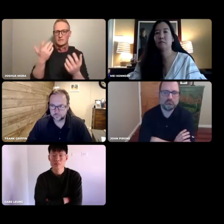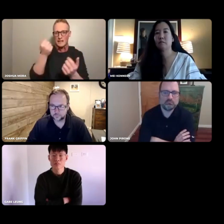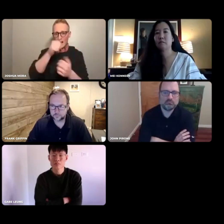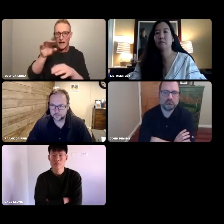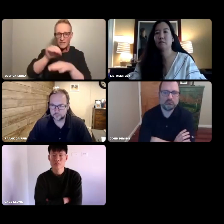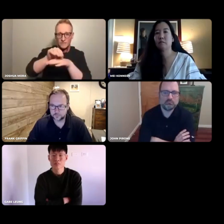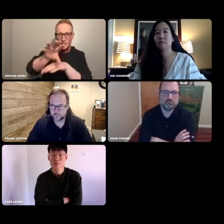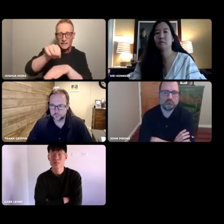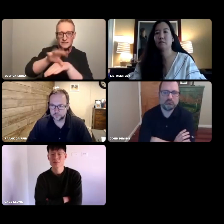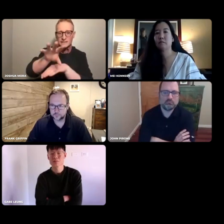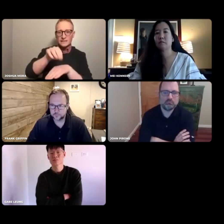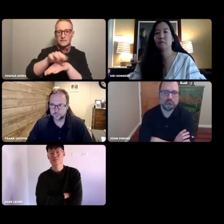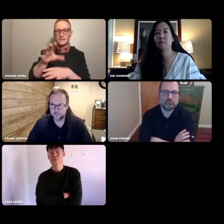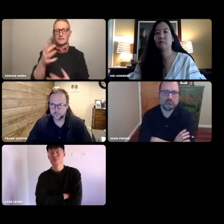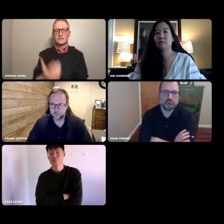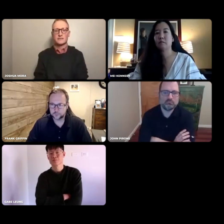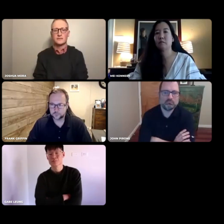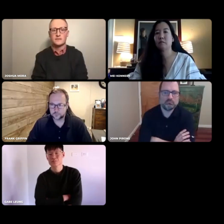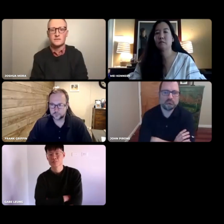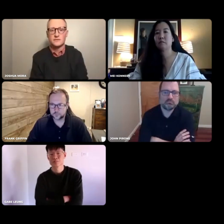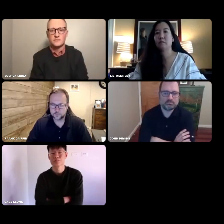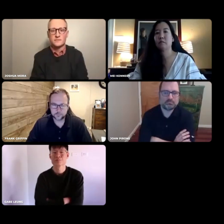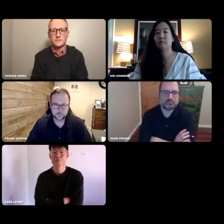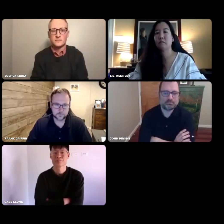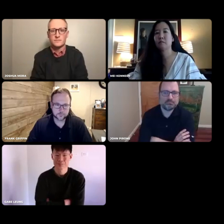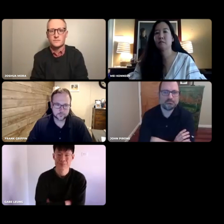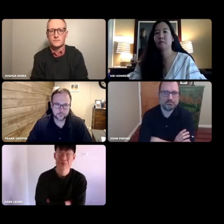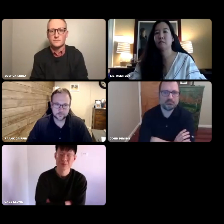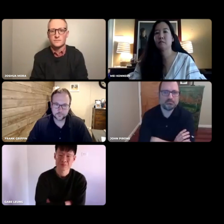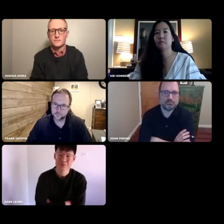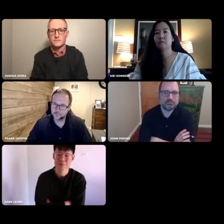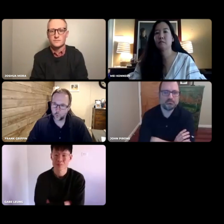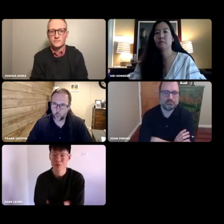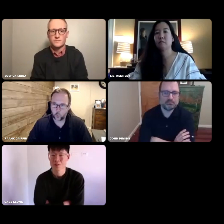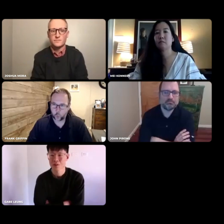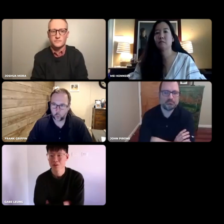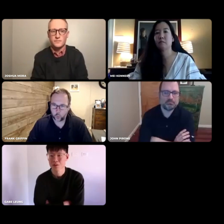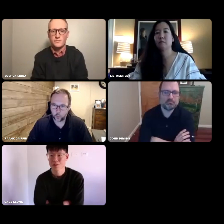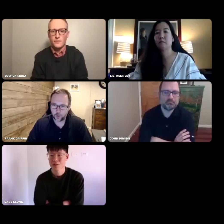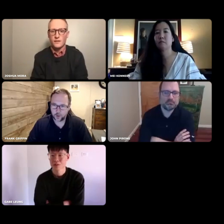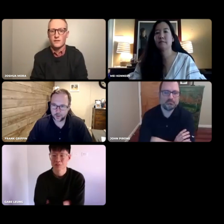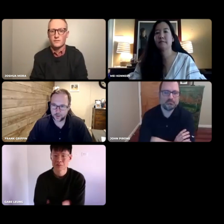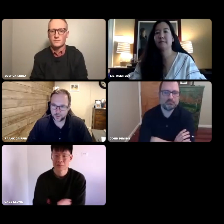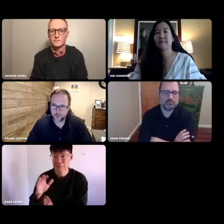virtual work? Any advice?